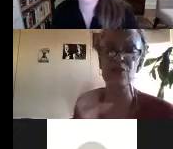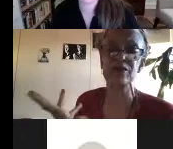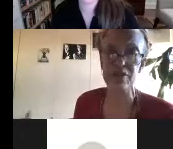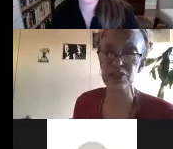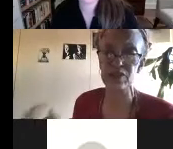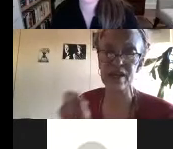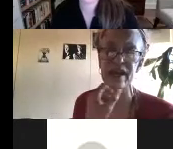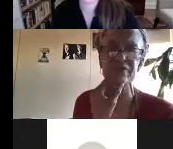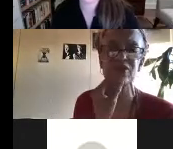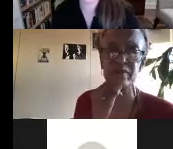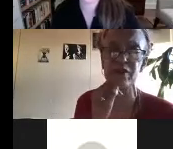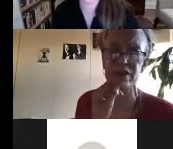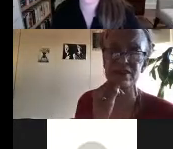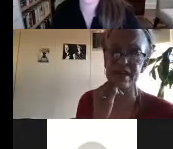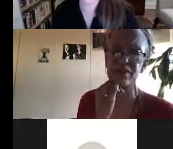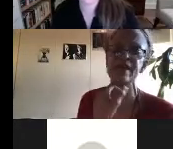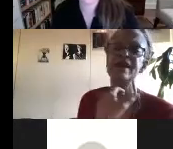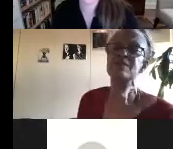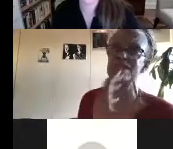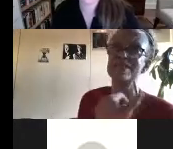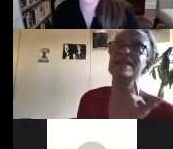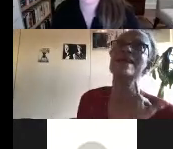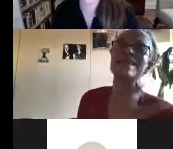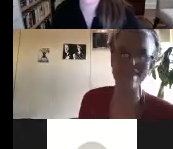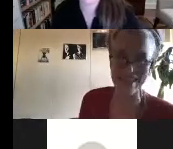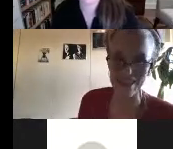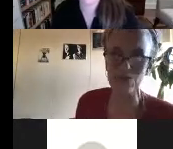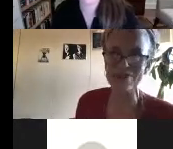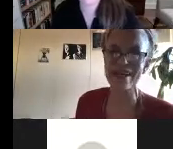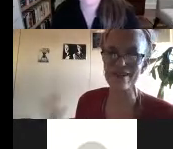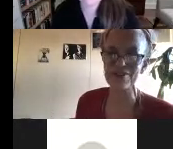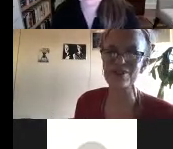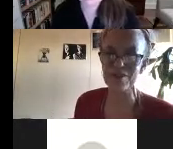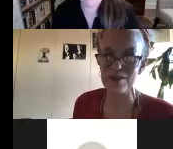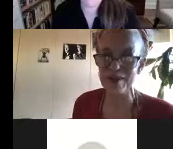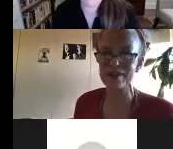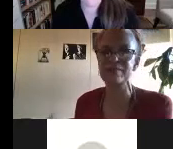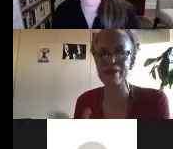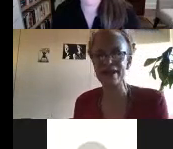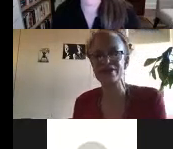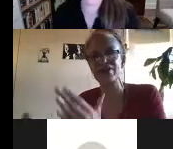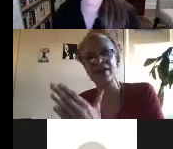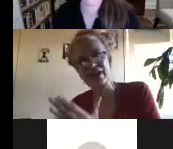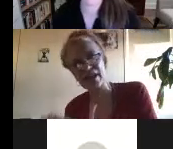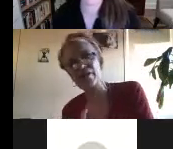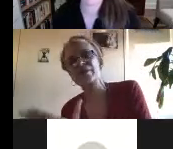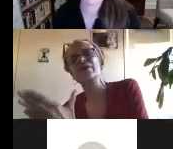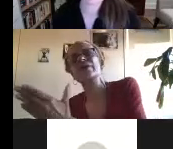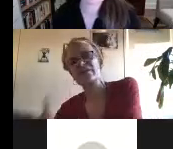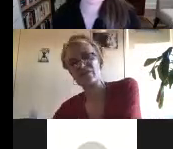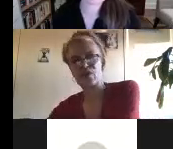of history that African Americans carry, especially disabled African American bodies carry, this weight,